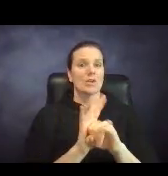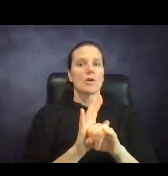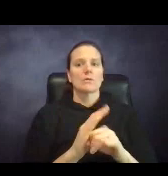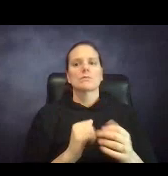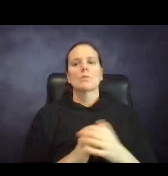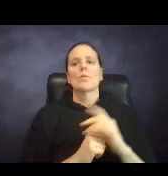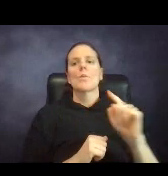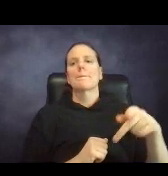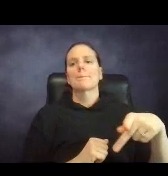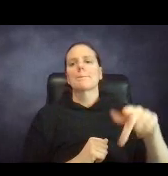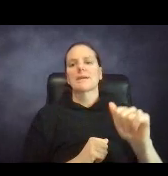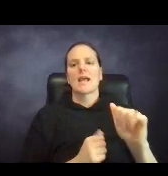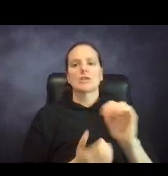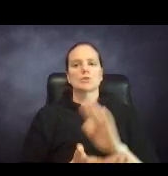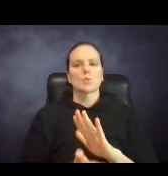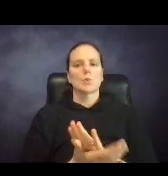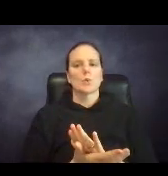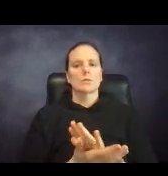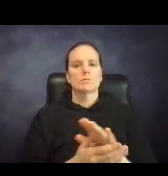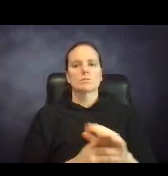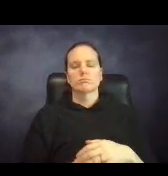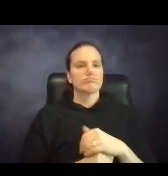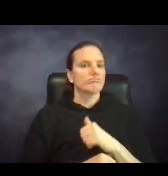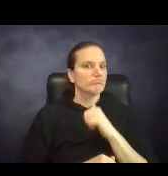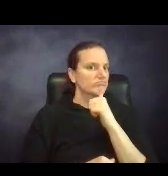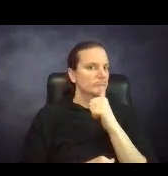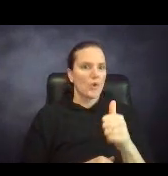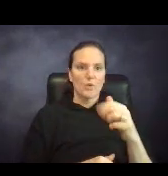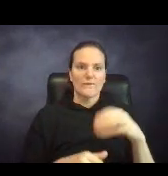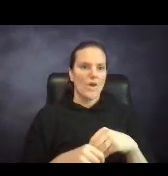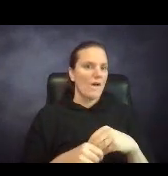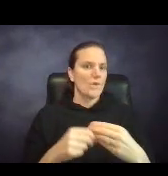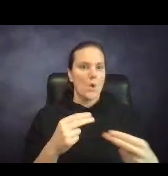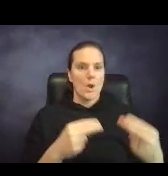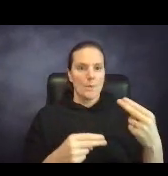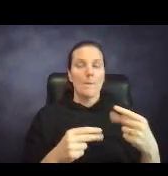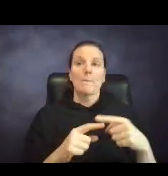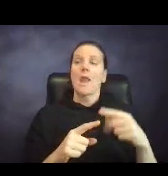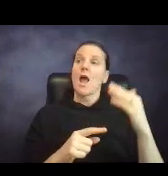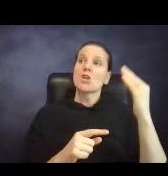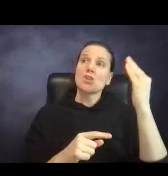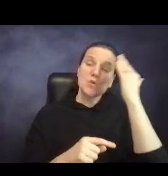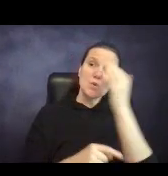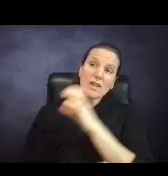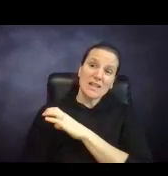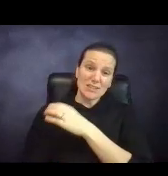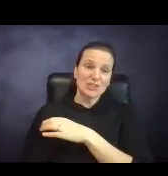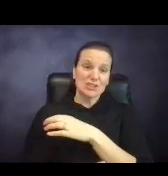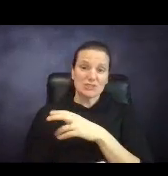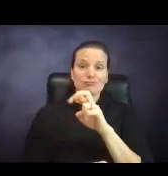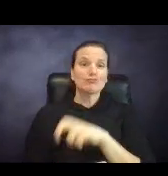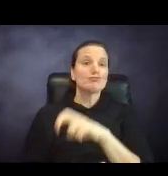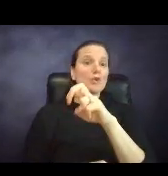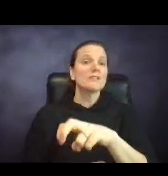which is conventional training, there was like, do not do hormones, but I knew clinicians, like when I went out on rotations, I knew clinicians who had been practicing through all